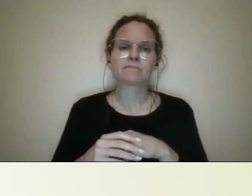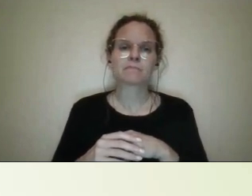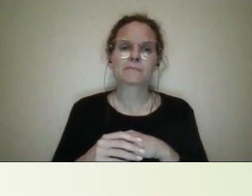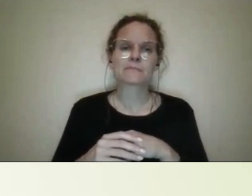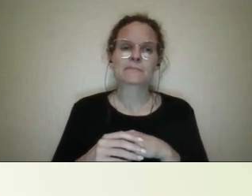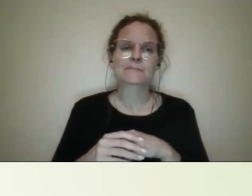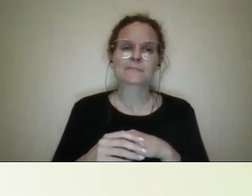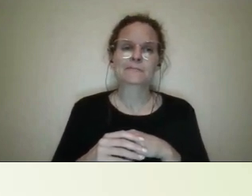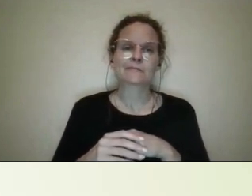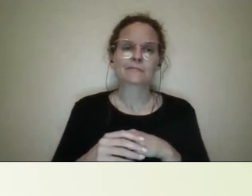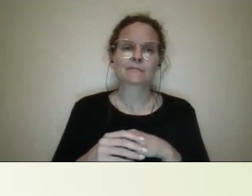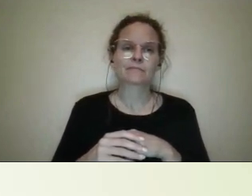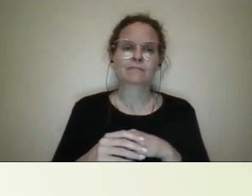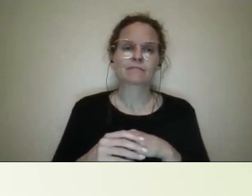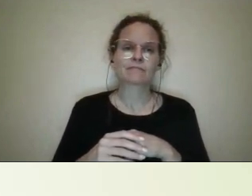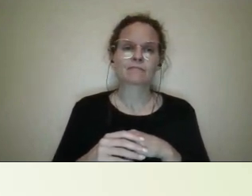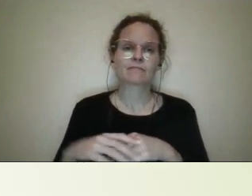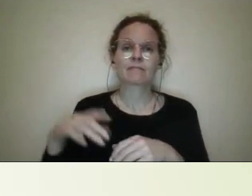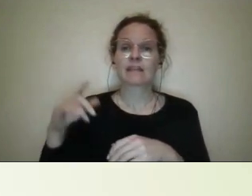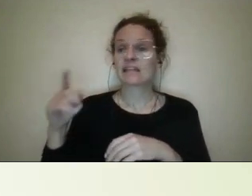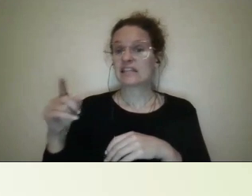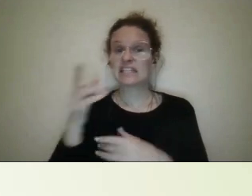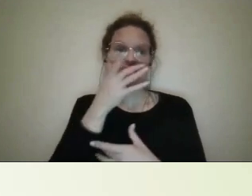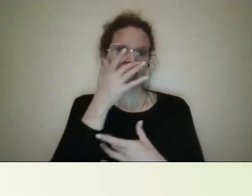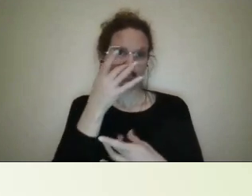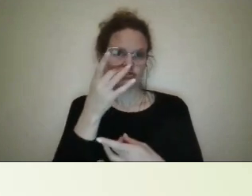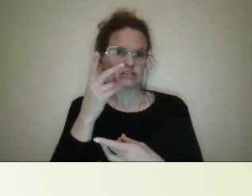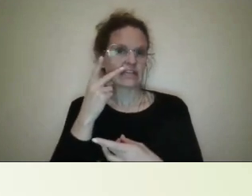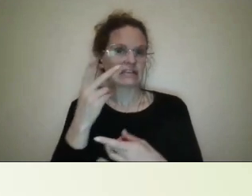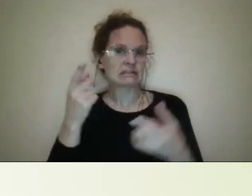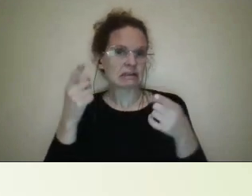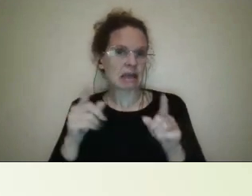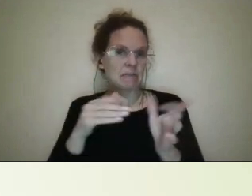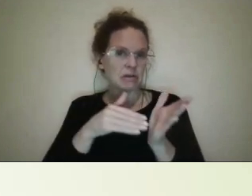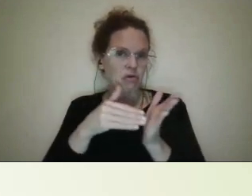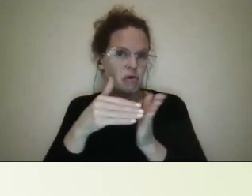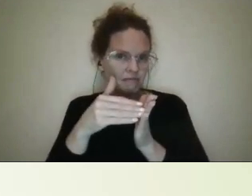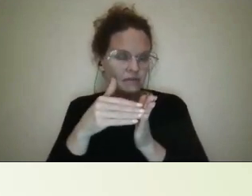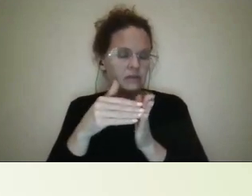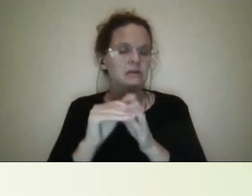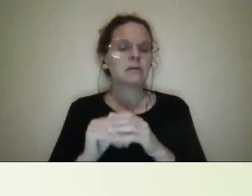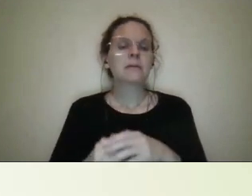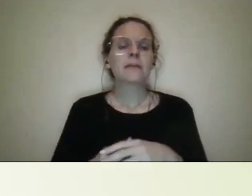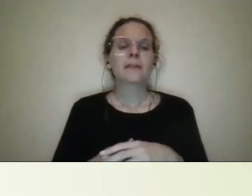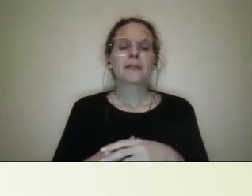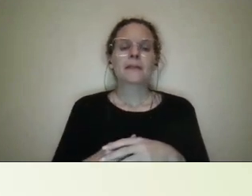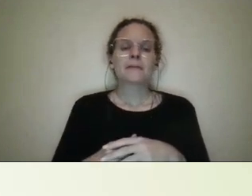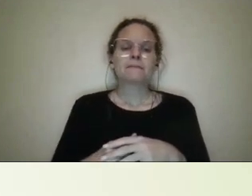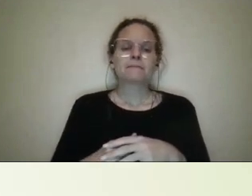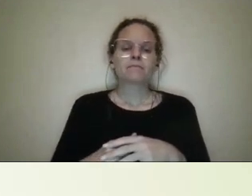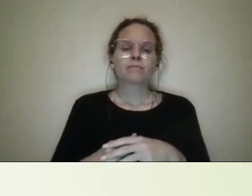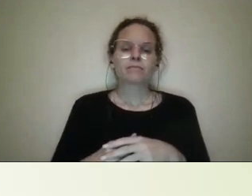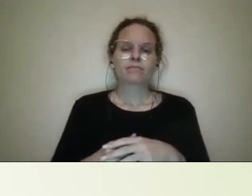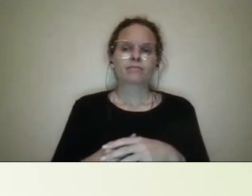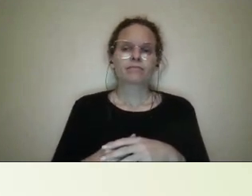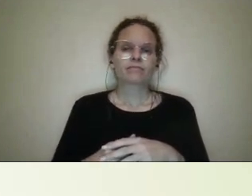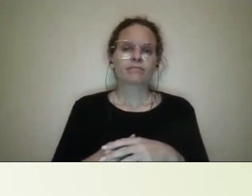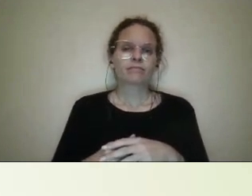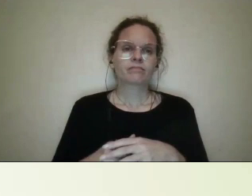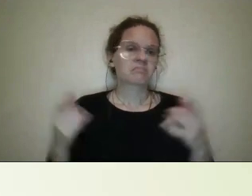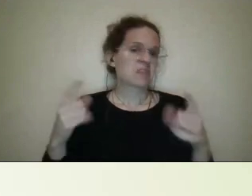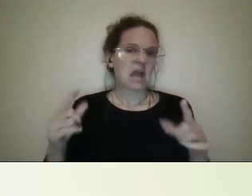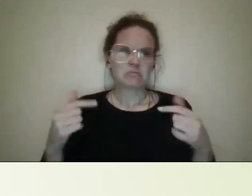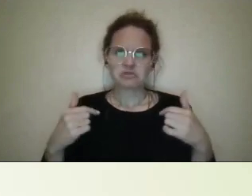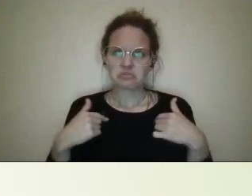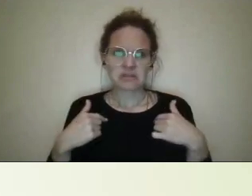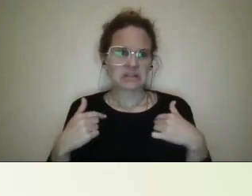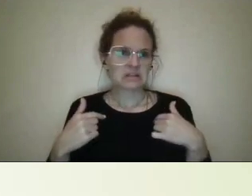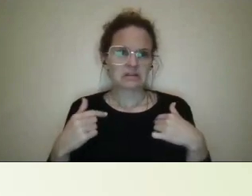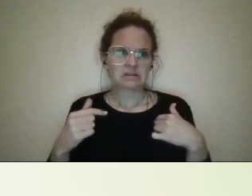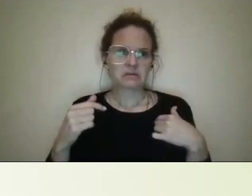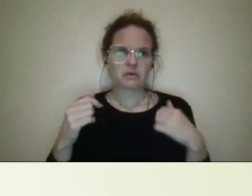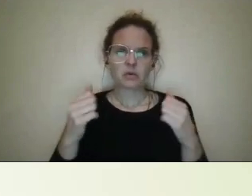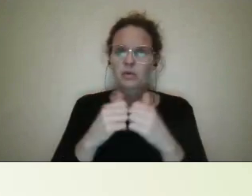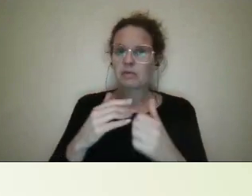thing that that I do see occur often and this happens to me as an adult with my adult children.